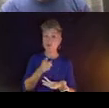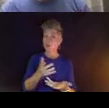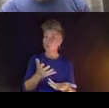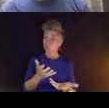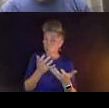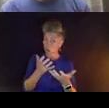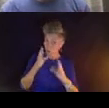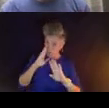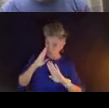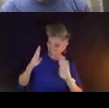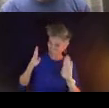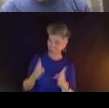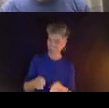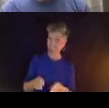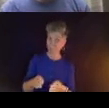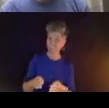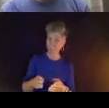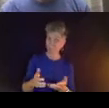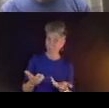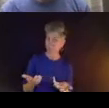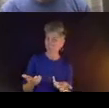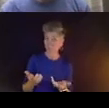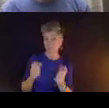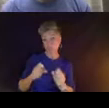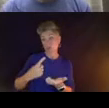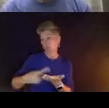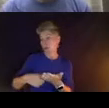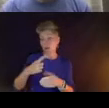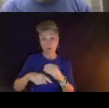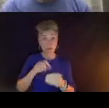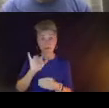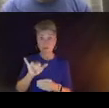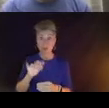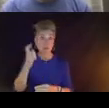And certainly we can talk about whether or not that would make sense to do through hormone therapy or other means.